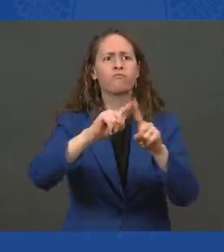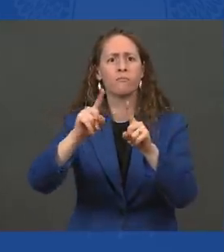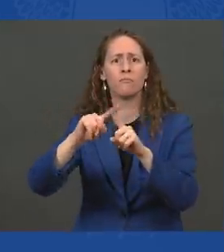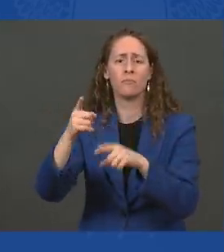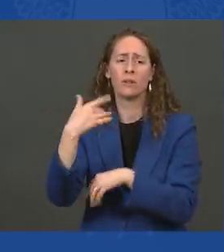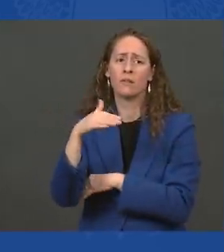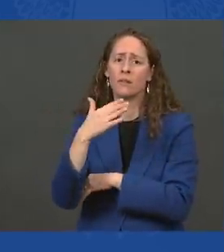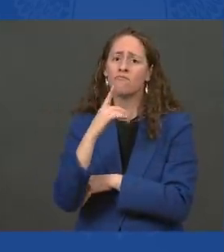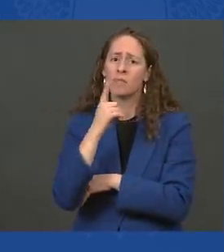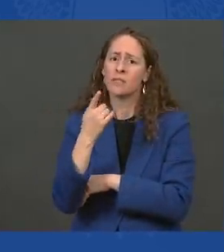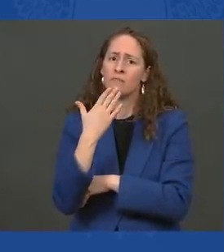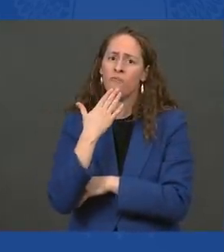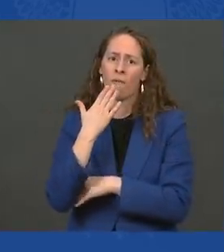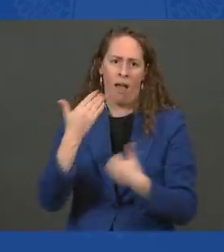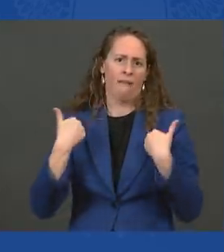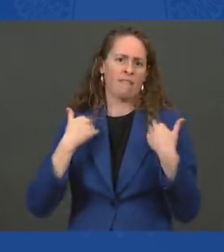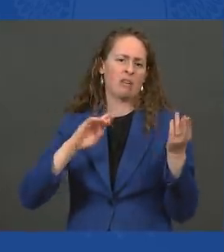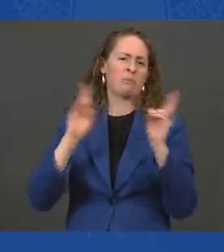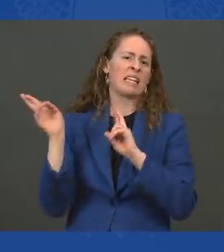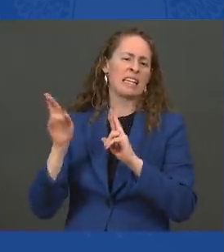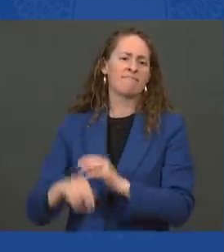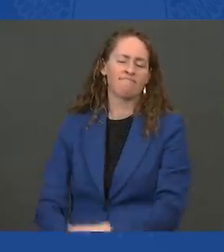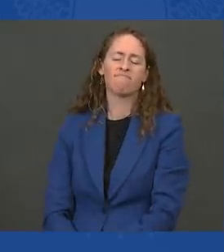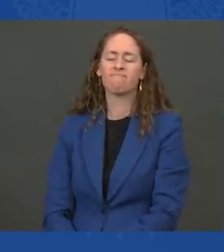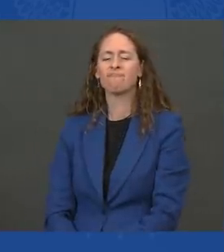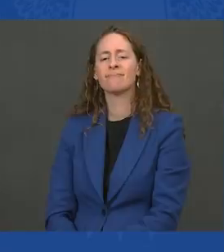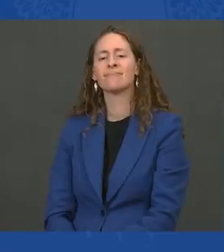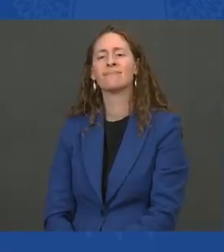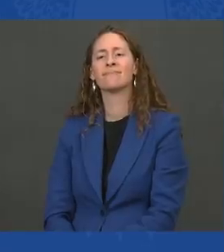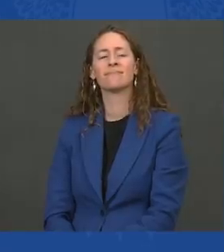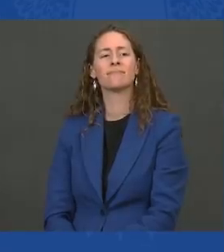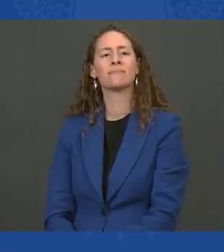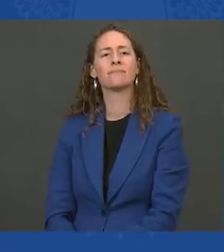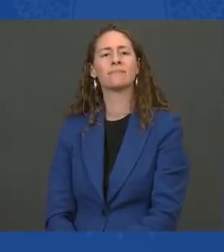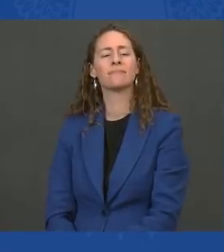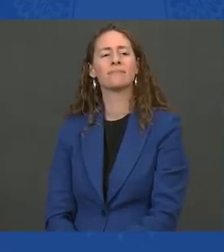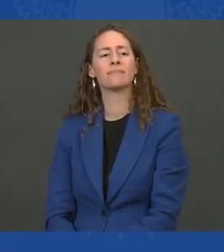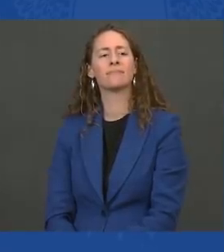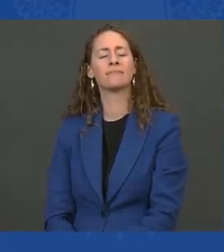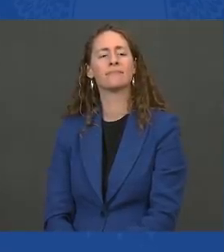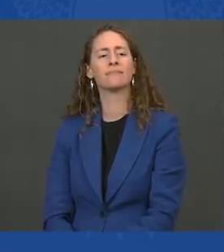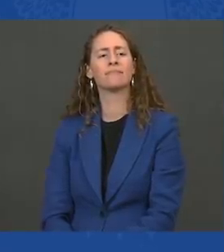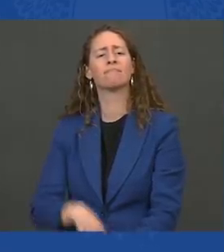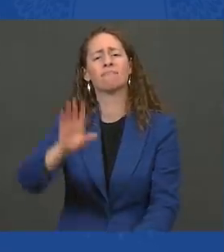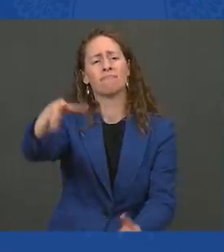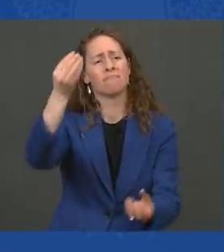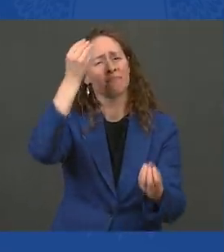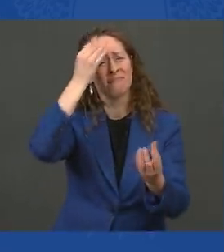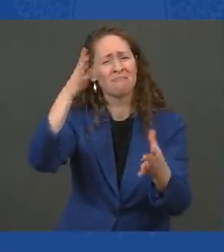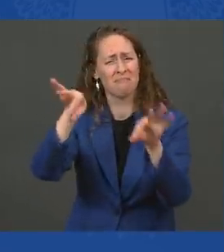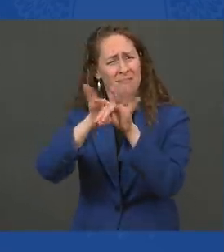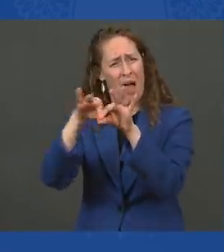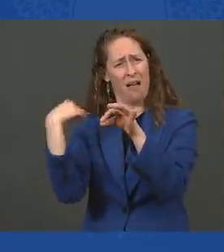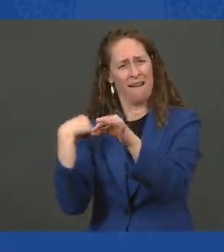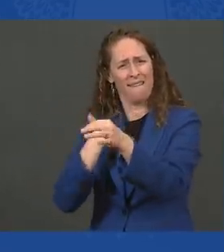The President: And we're following extremely closely -- the medical community, the COVID team --